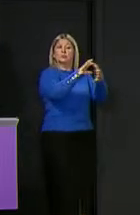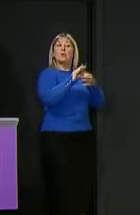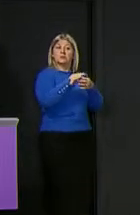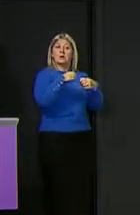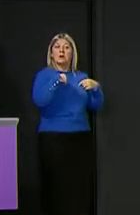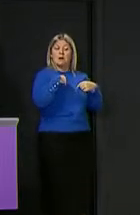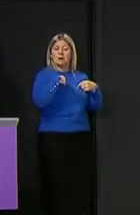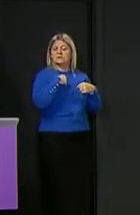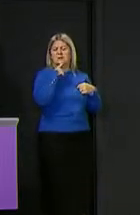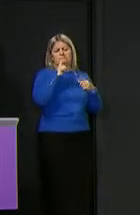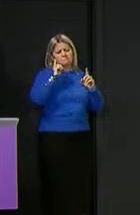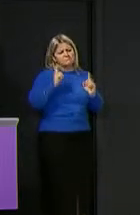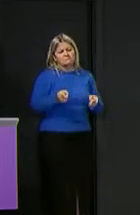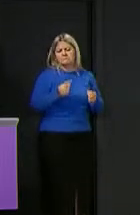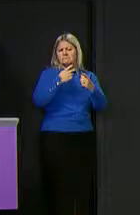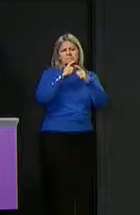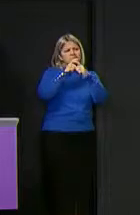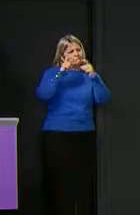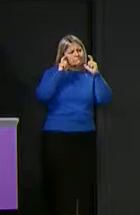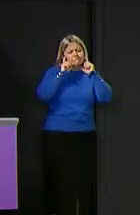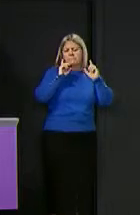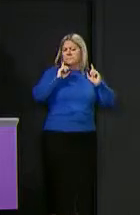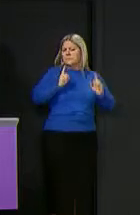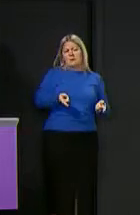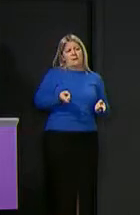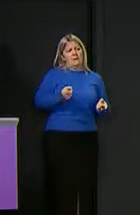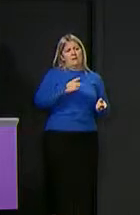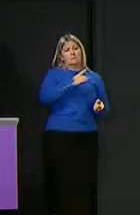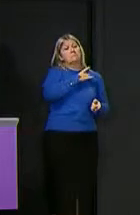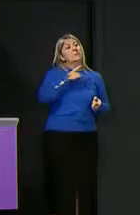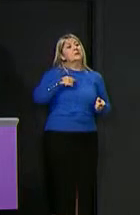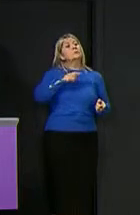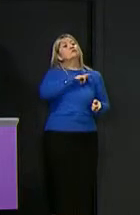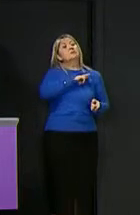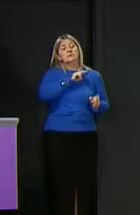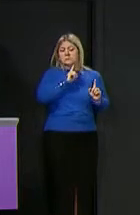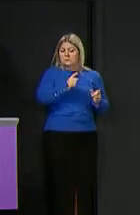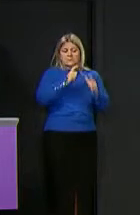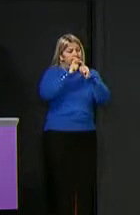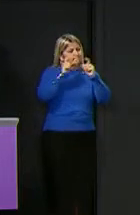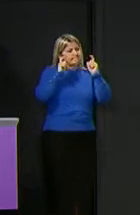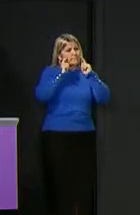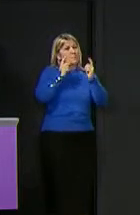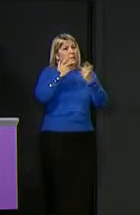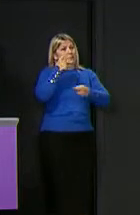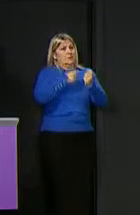face masks for medical reasons, that are becoming increasingly anxious and stressed about